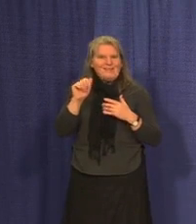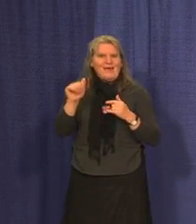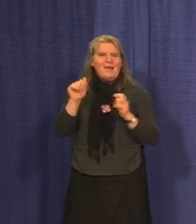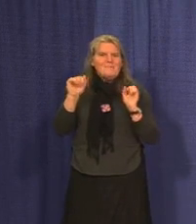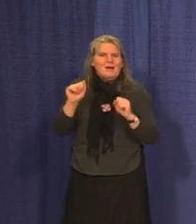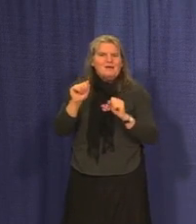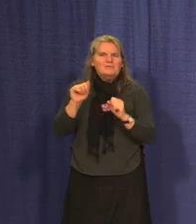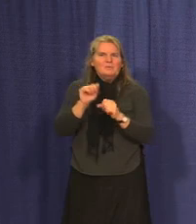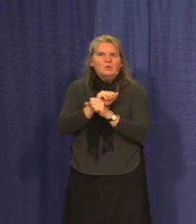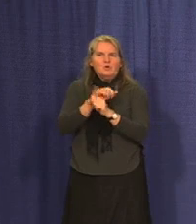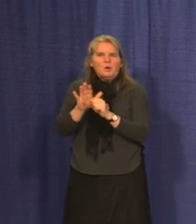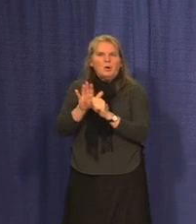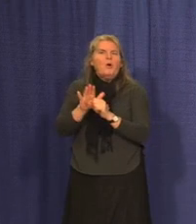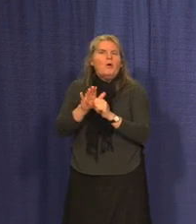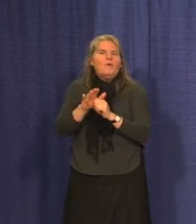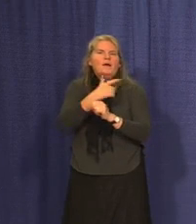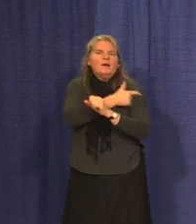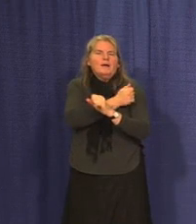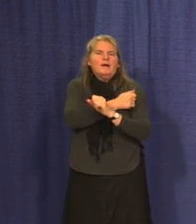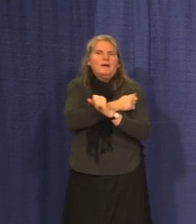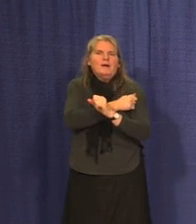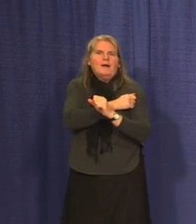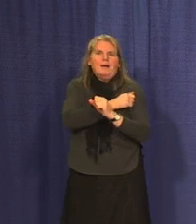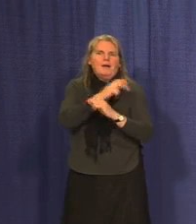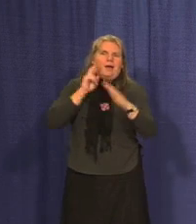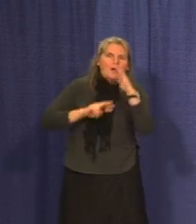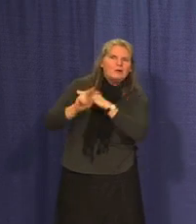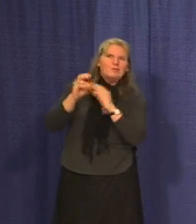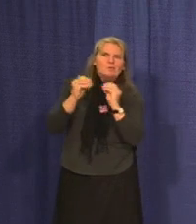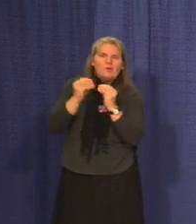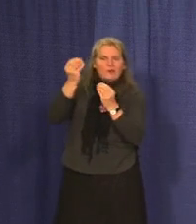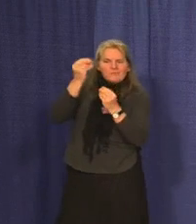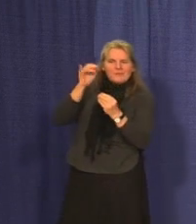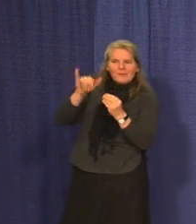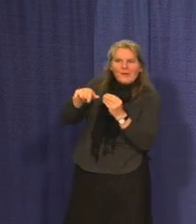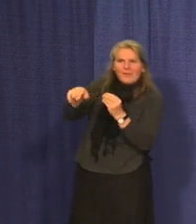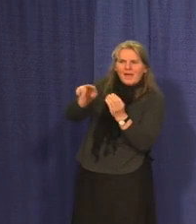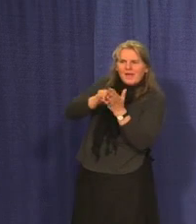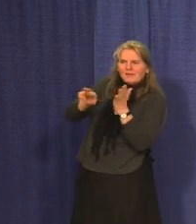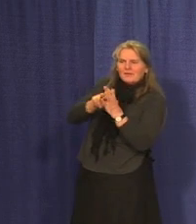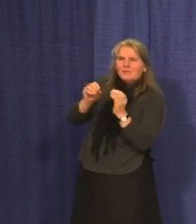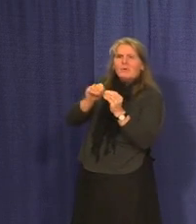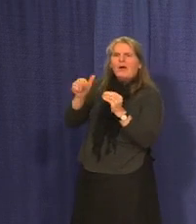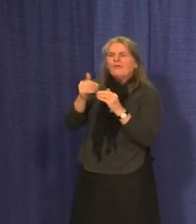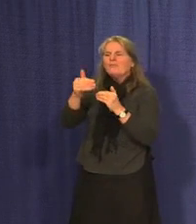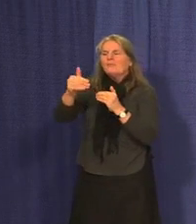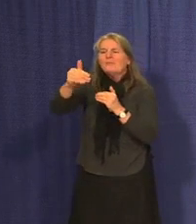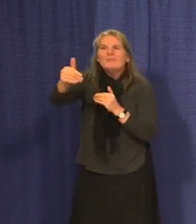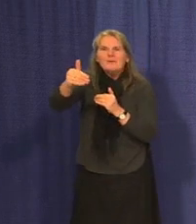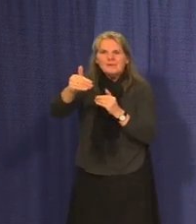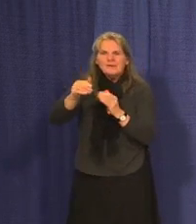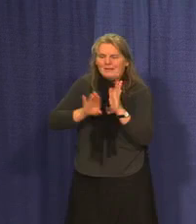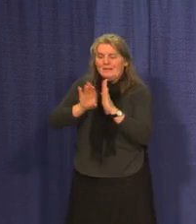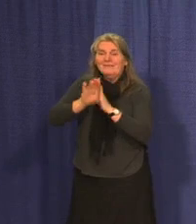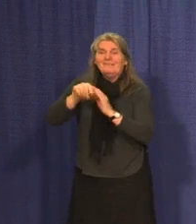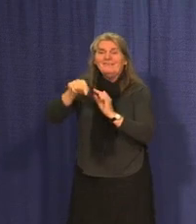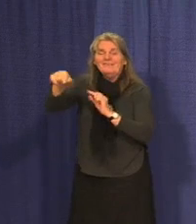announcement and look forward to more details on these two messenger RNA vaccines and others to come down the